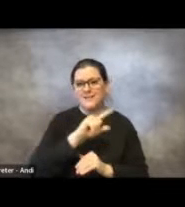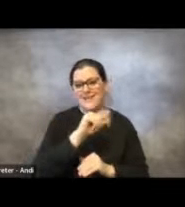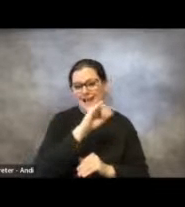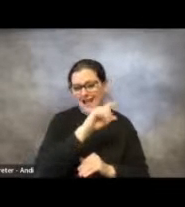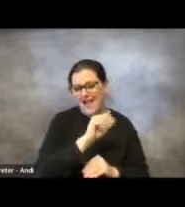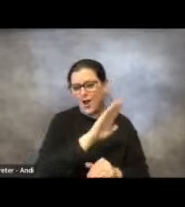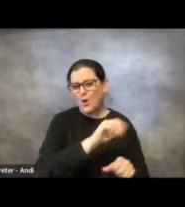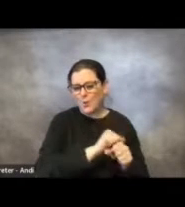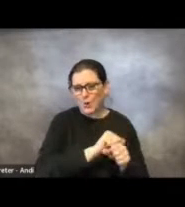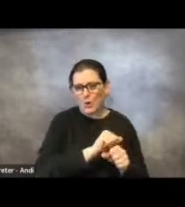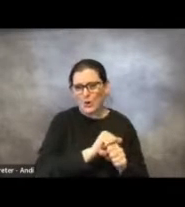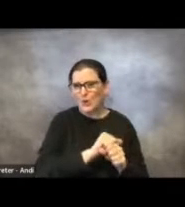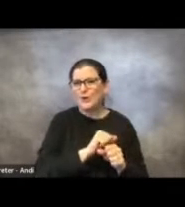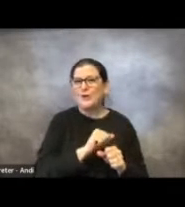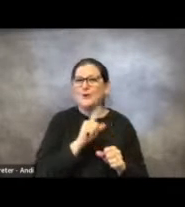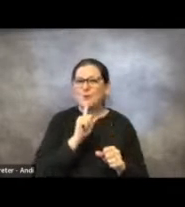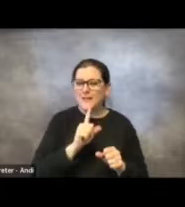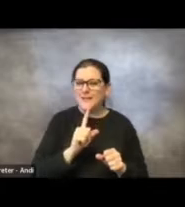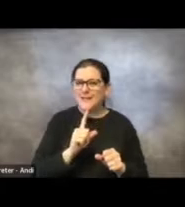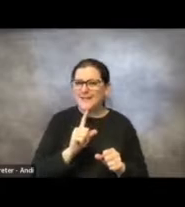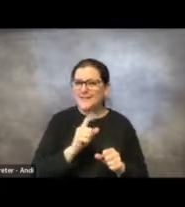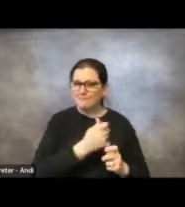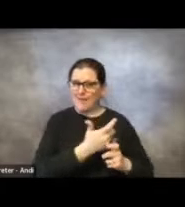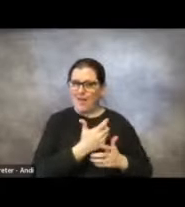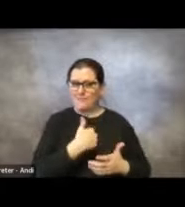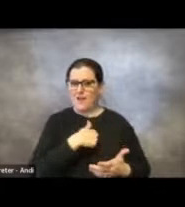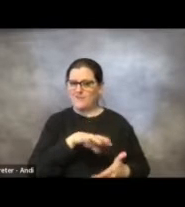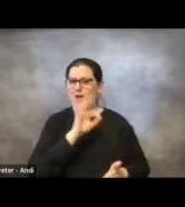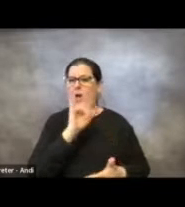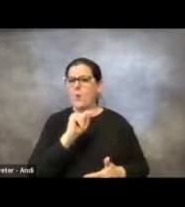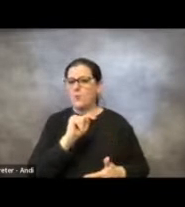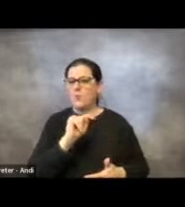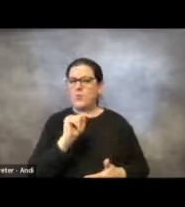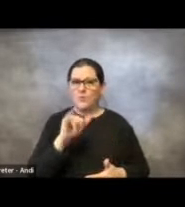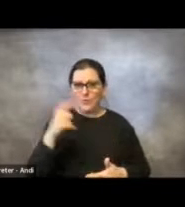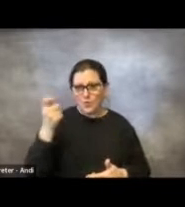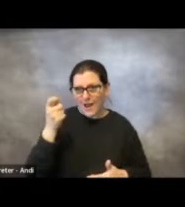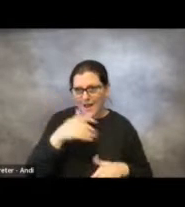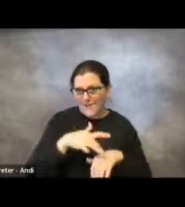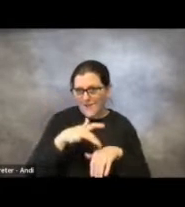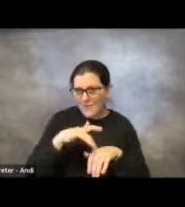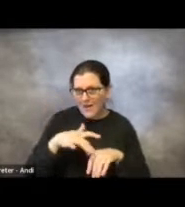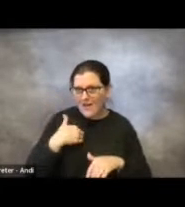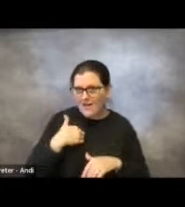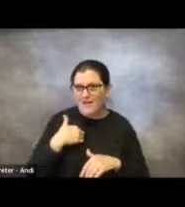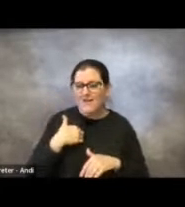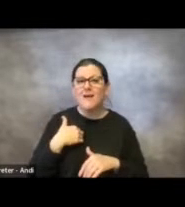their work made us aware of this, this grant. So the the justice and mental health